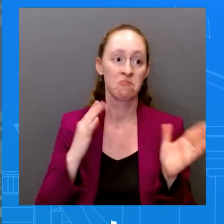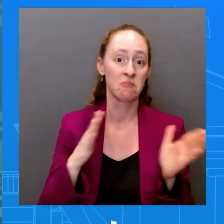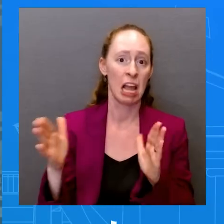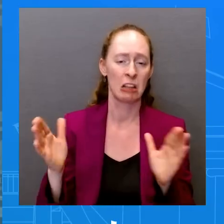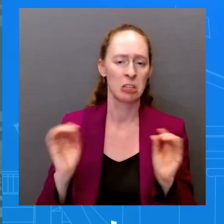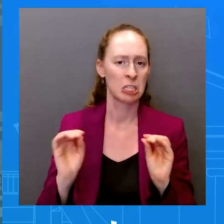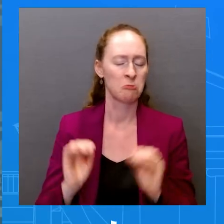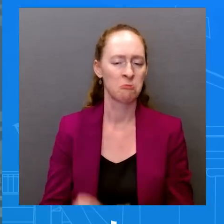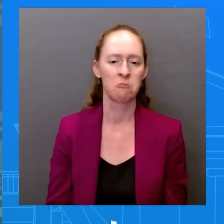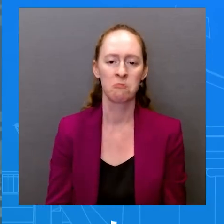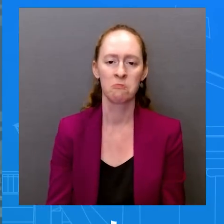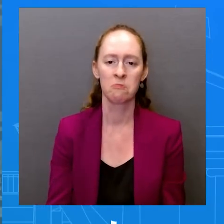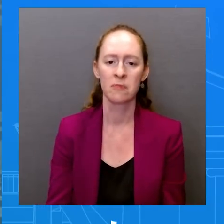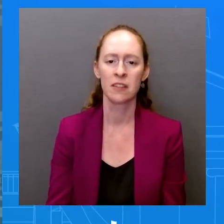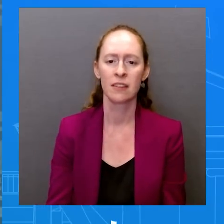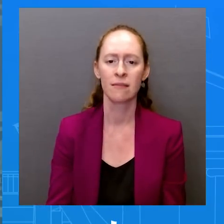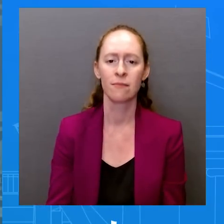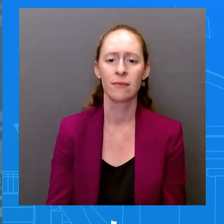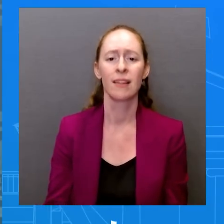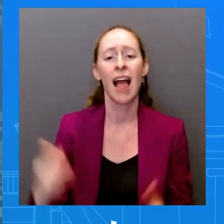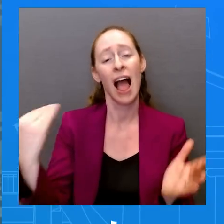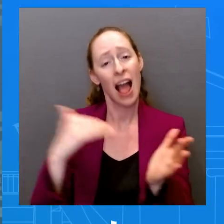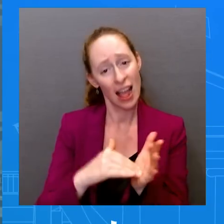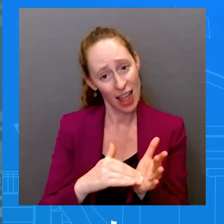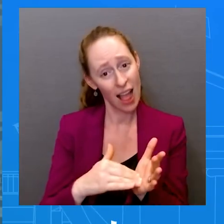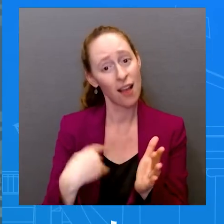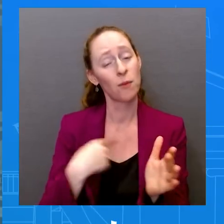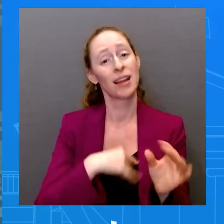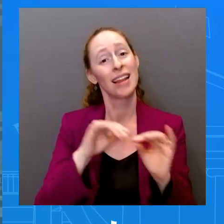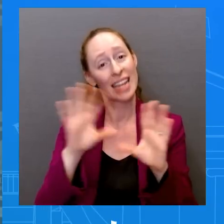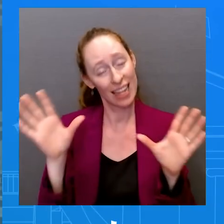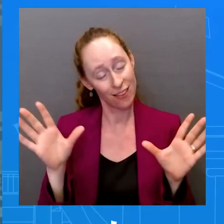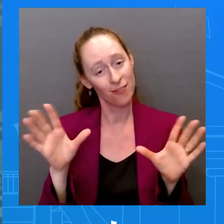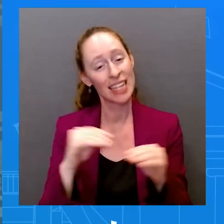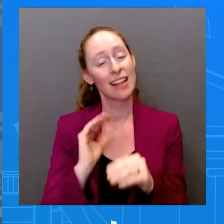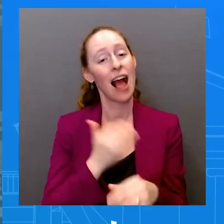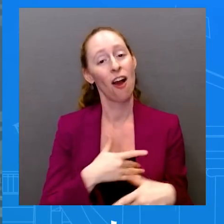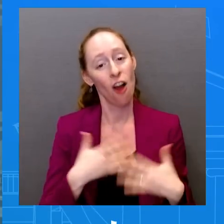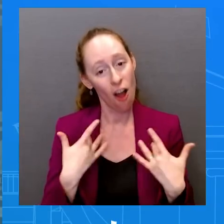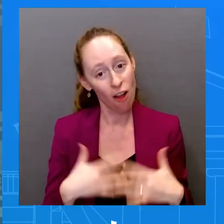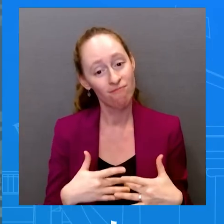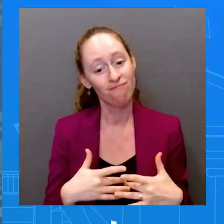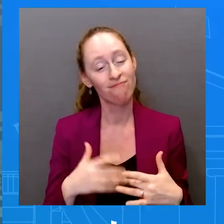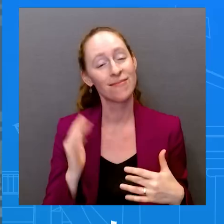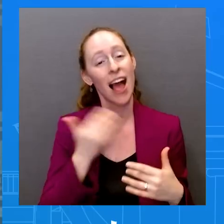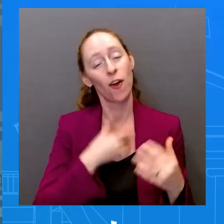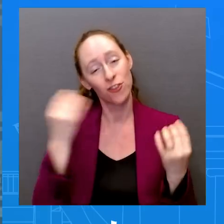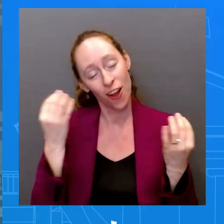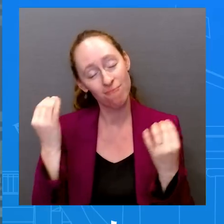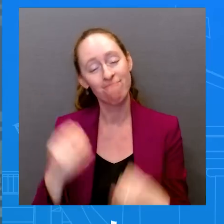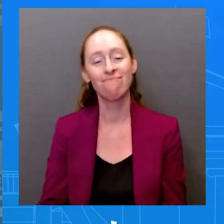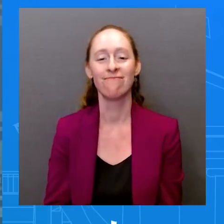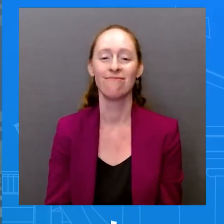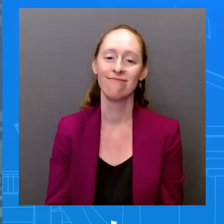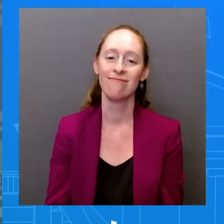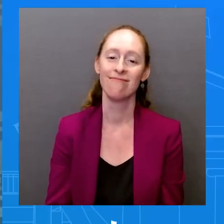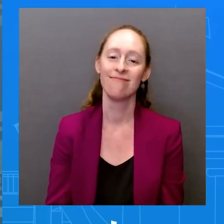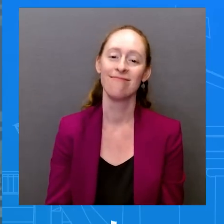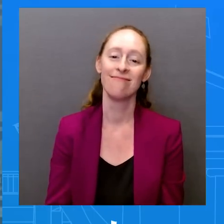that they are in our hearts, they are in our thoughts. And that's where we are today with this. We'll have more.